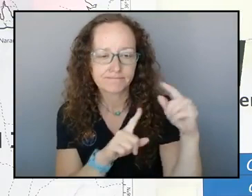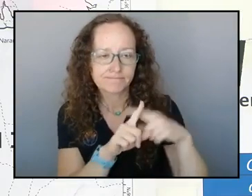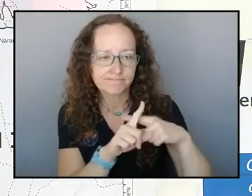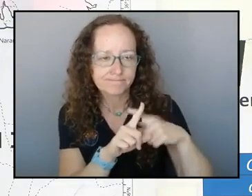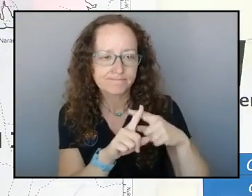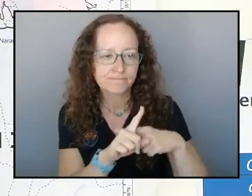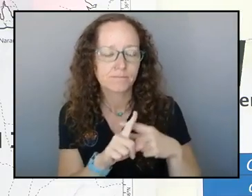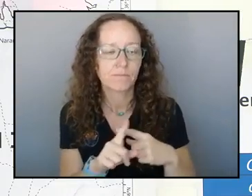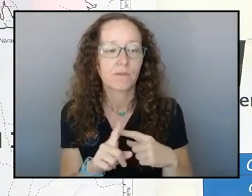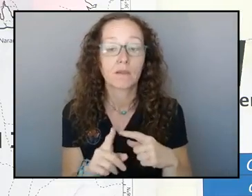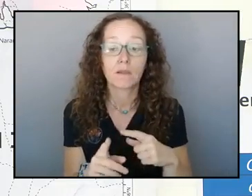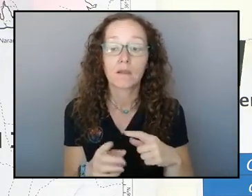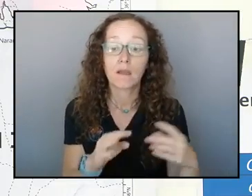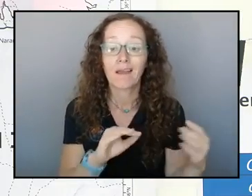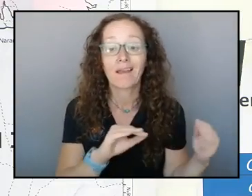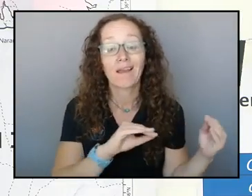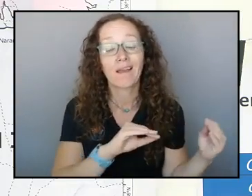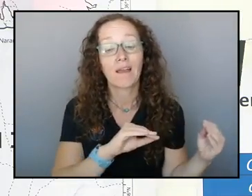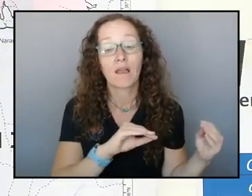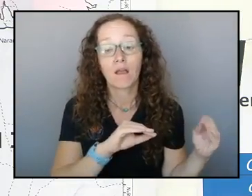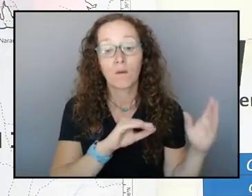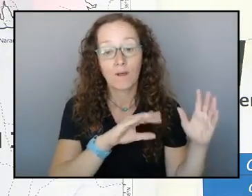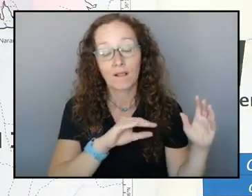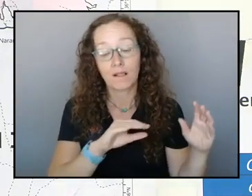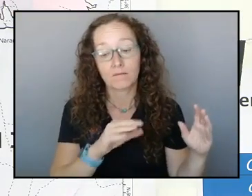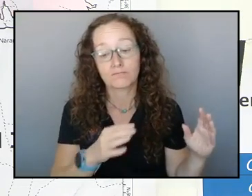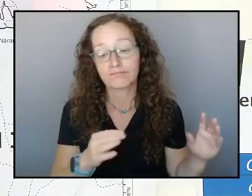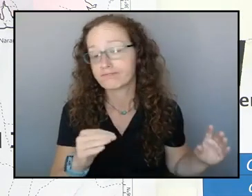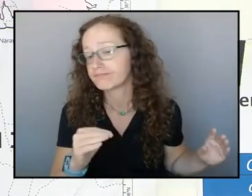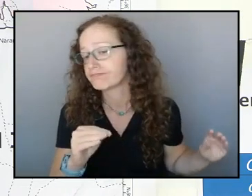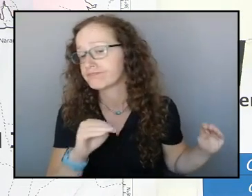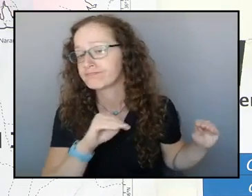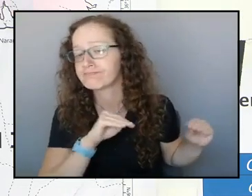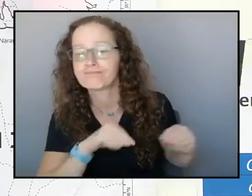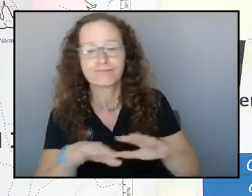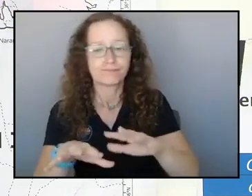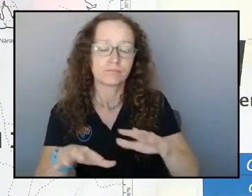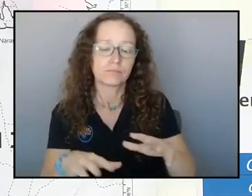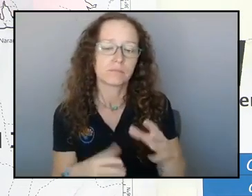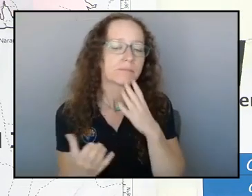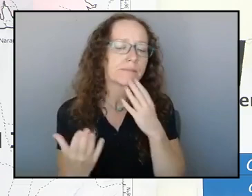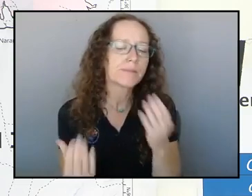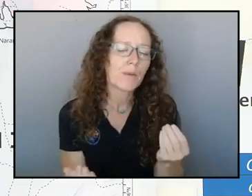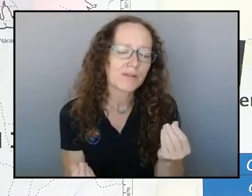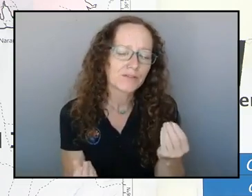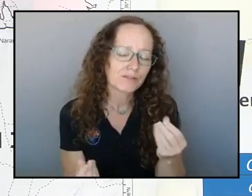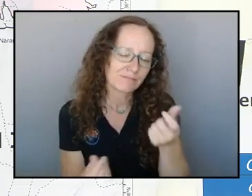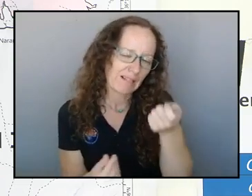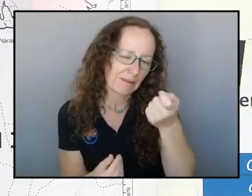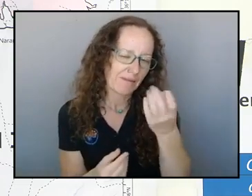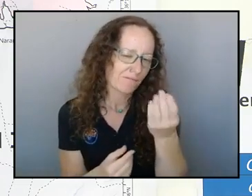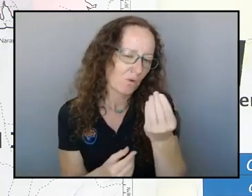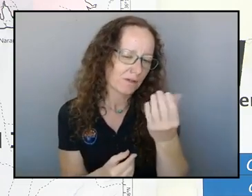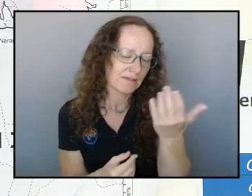lot you know looking at 14-15% but we will have some overnight recoveries being that they would get up into that 55